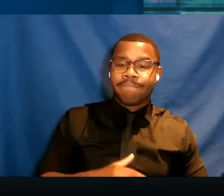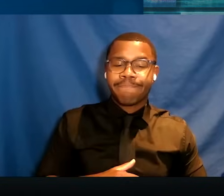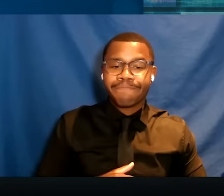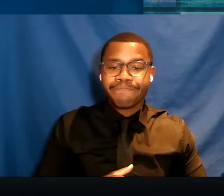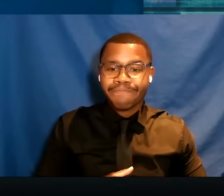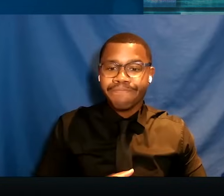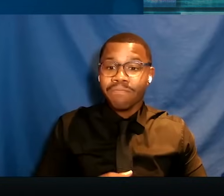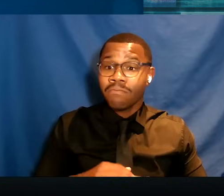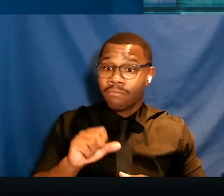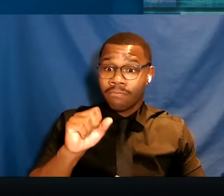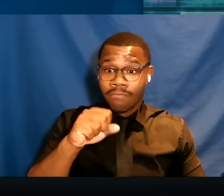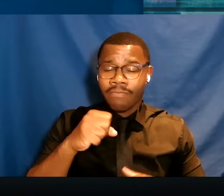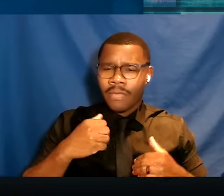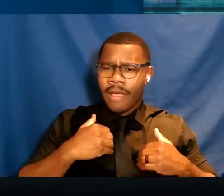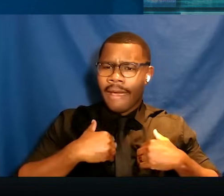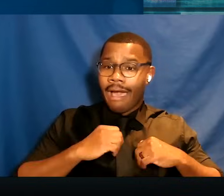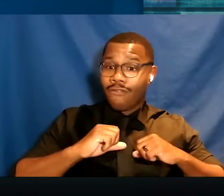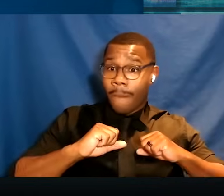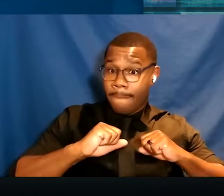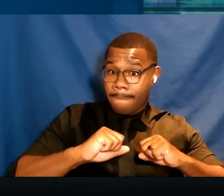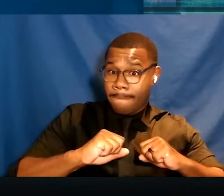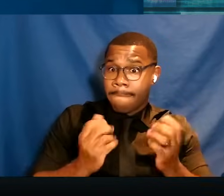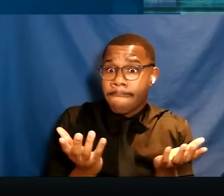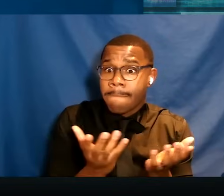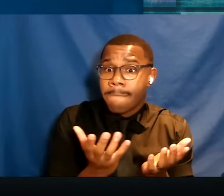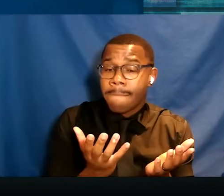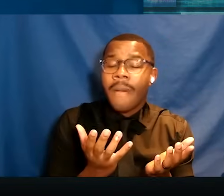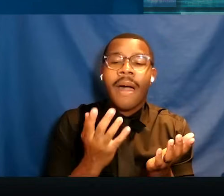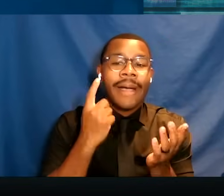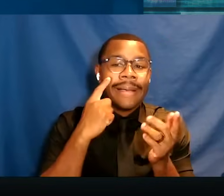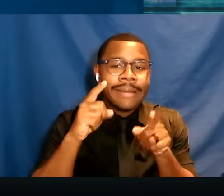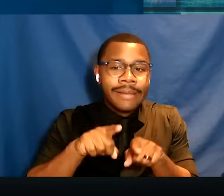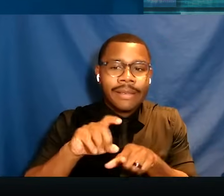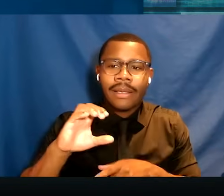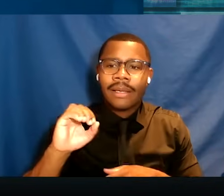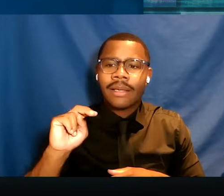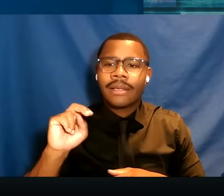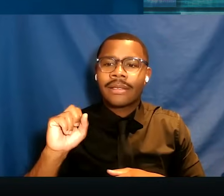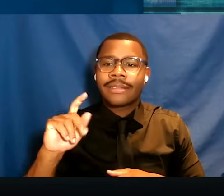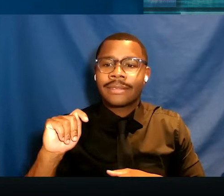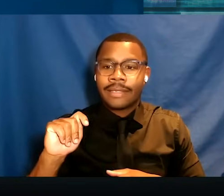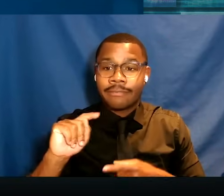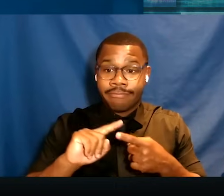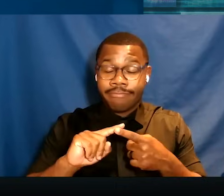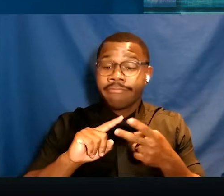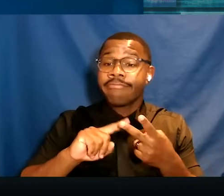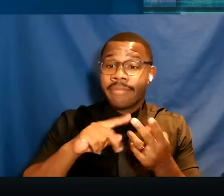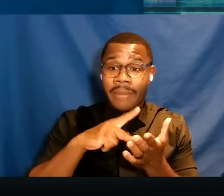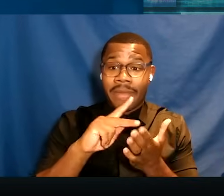have to do with consent and fair pay when a digital replica is made of you.